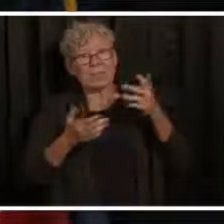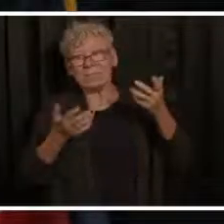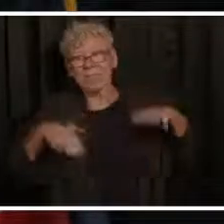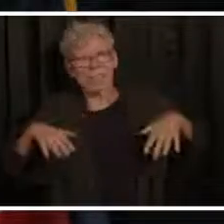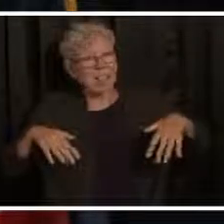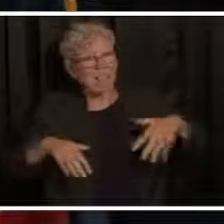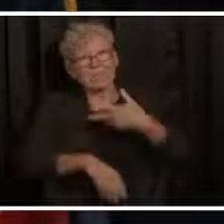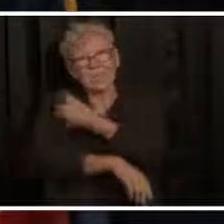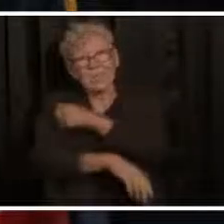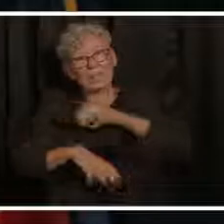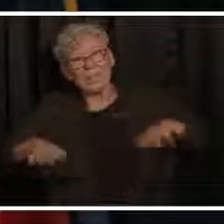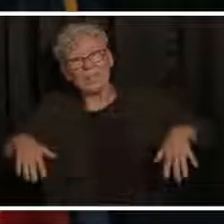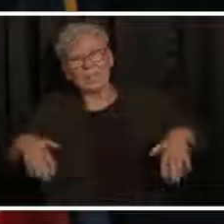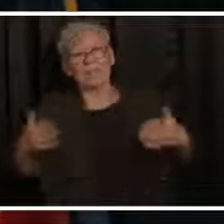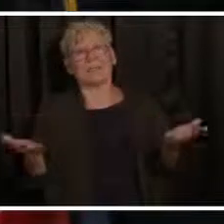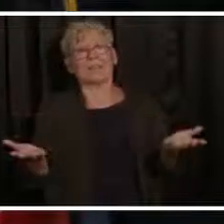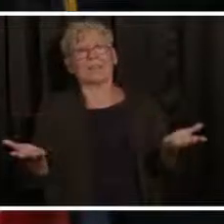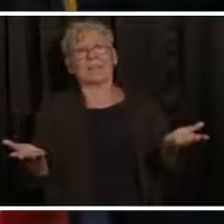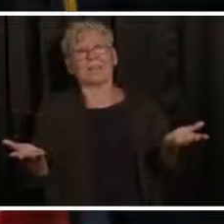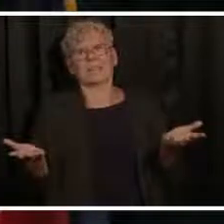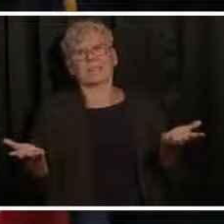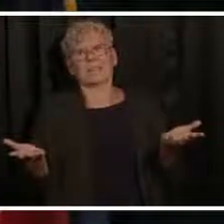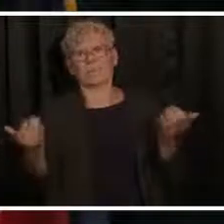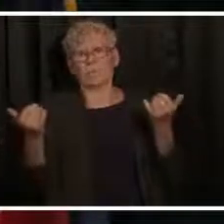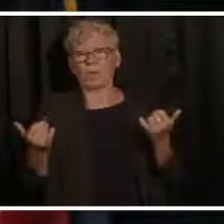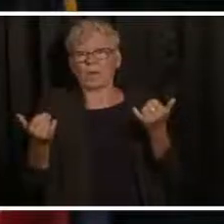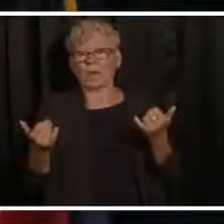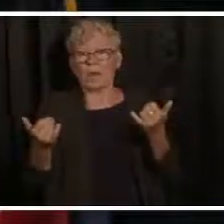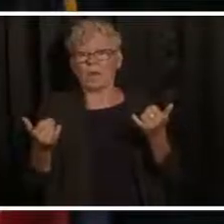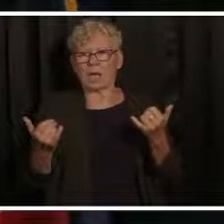uh and this is at a time when now we're close to 70%